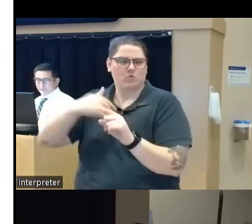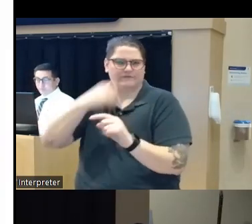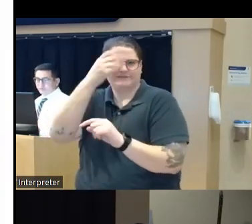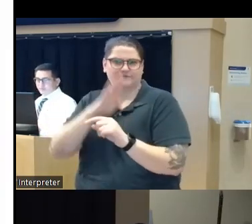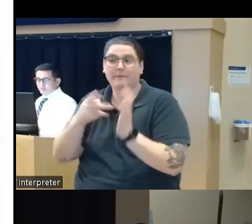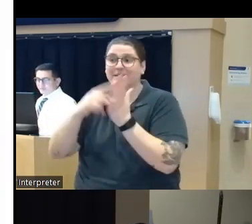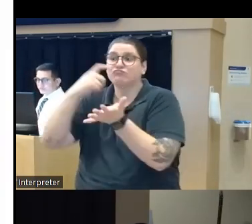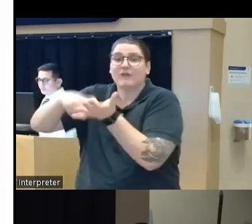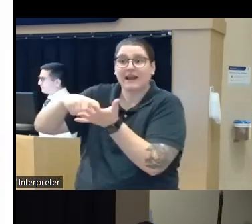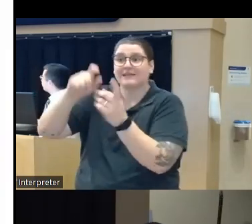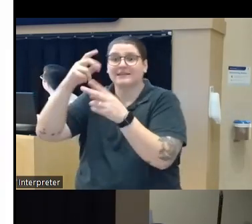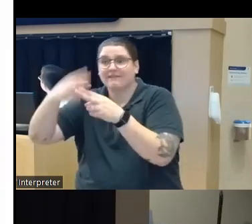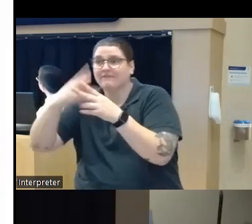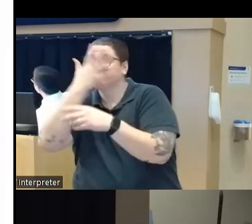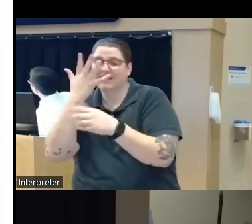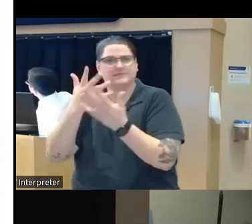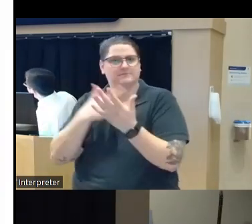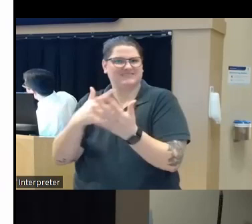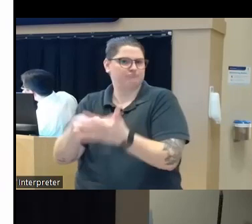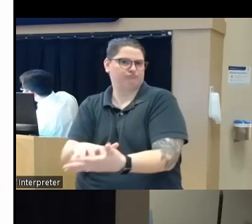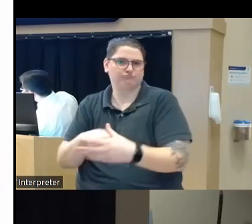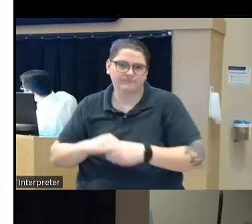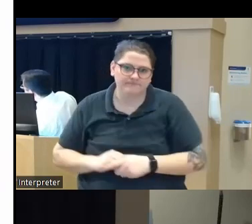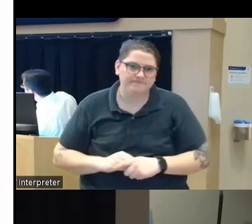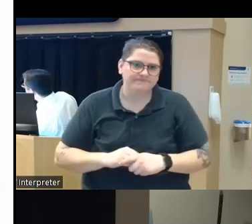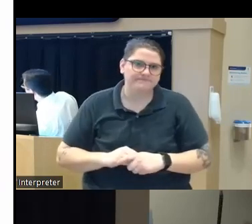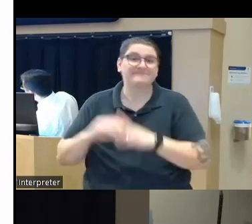and then we looked at relationships sorry some of it got cut off so we looked at you